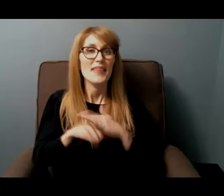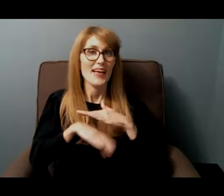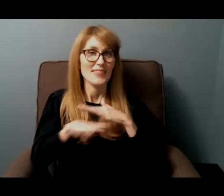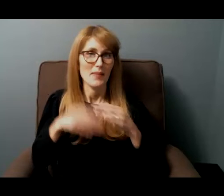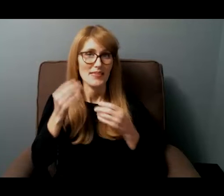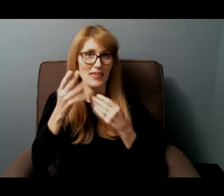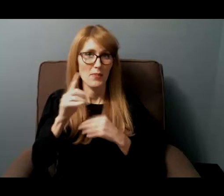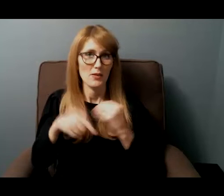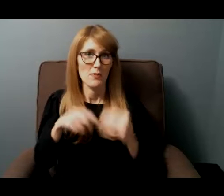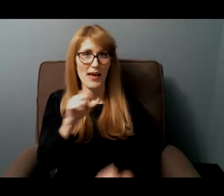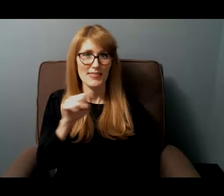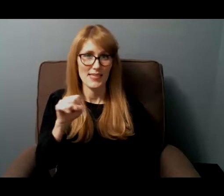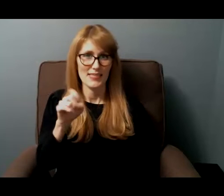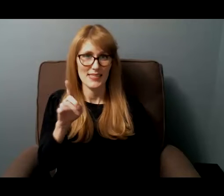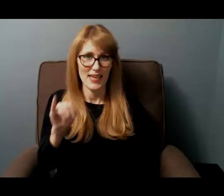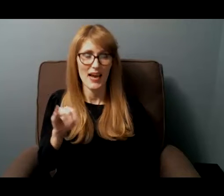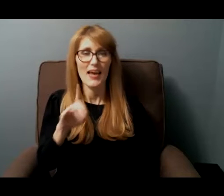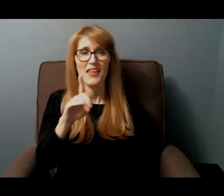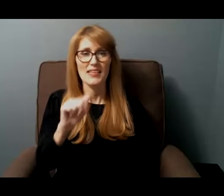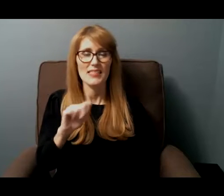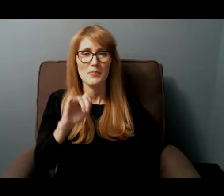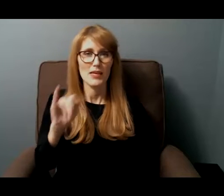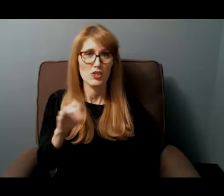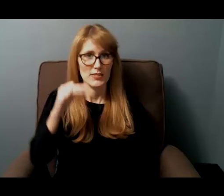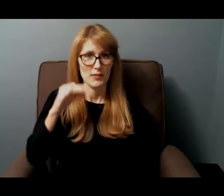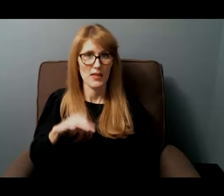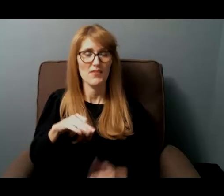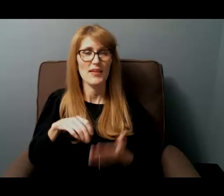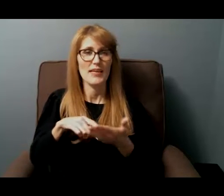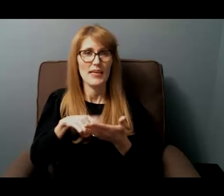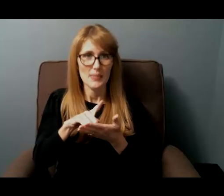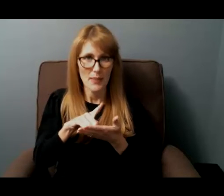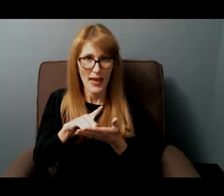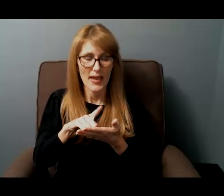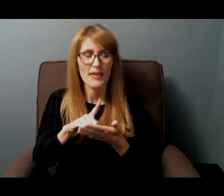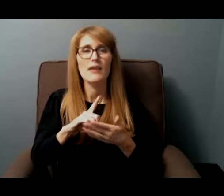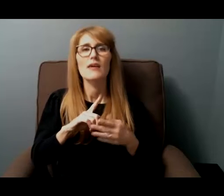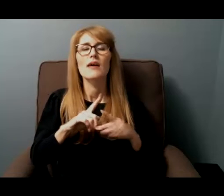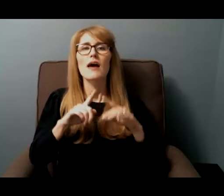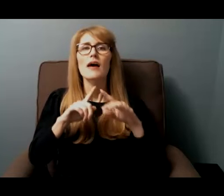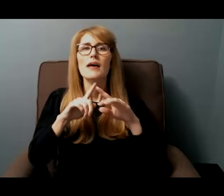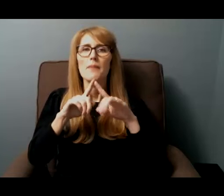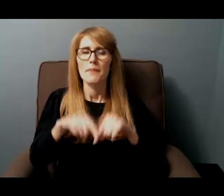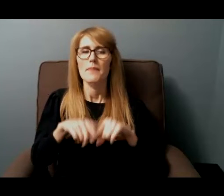a disability insurance benefit that's based on the fact that a person worked and paid in.